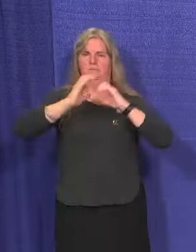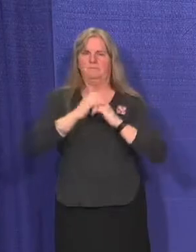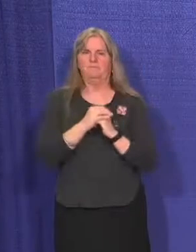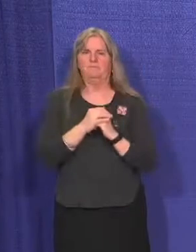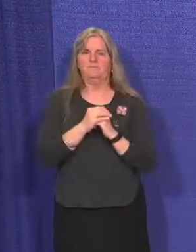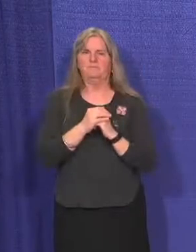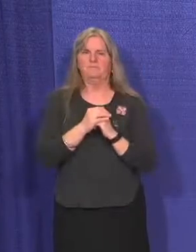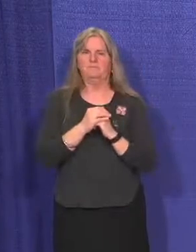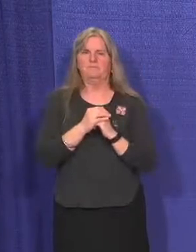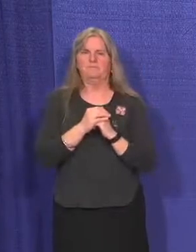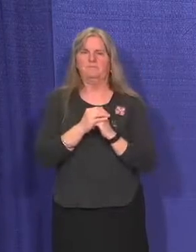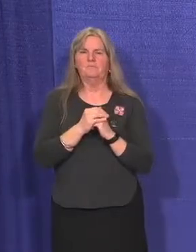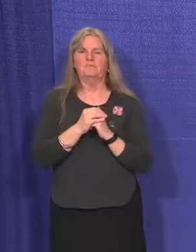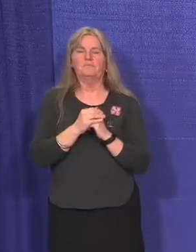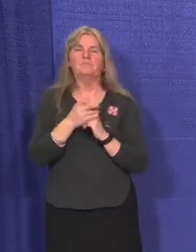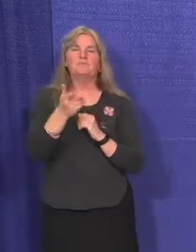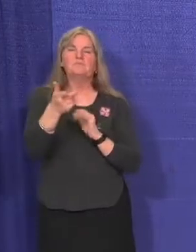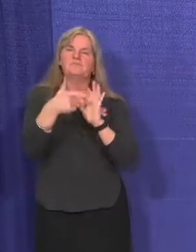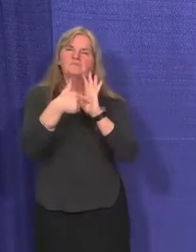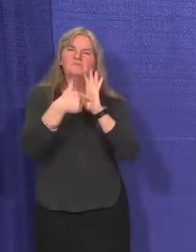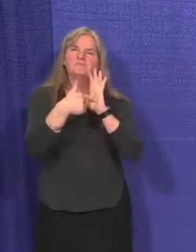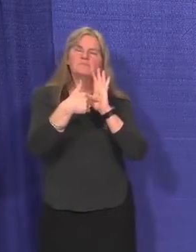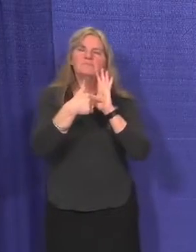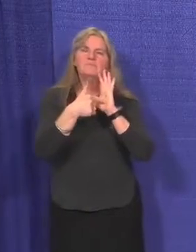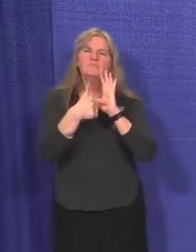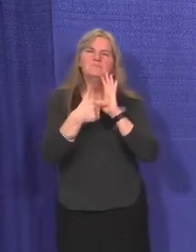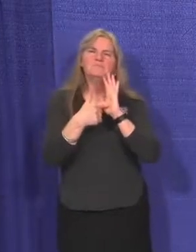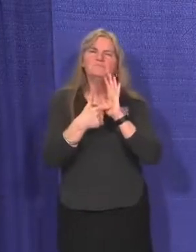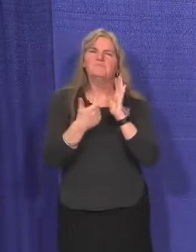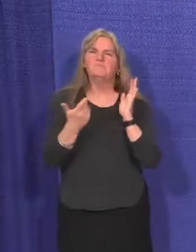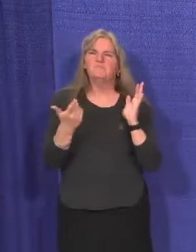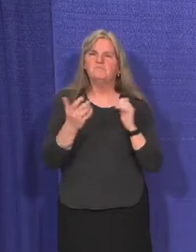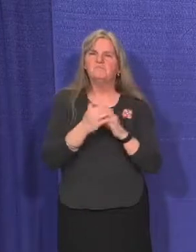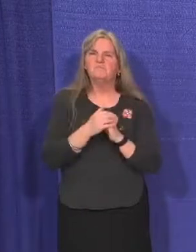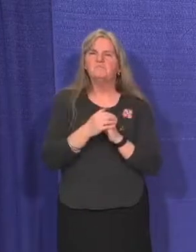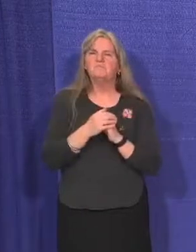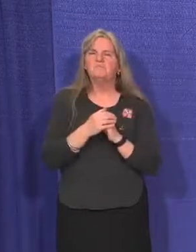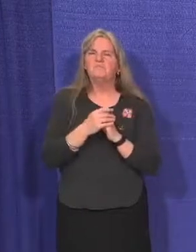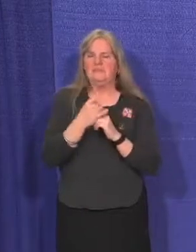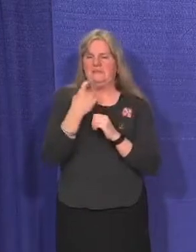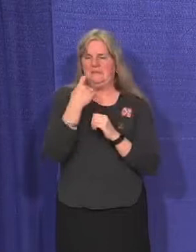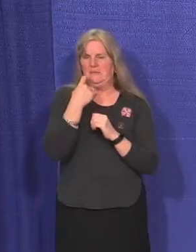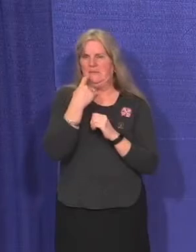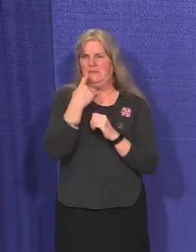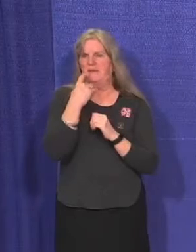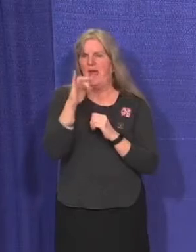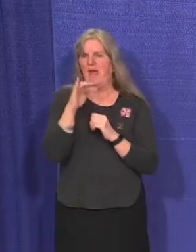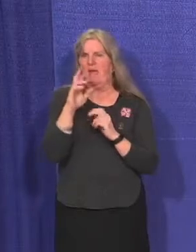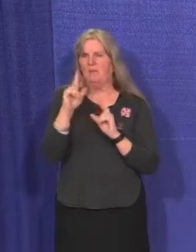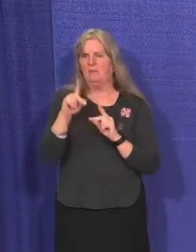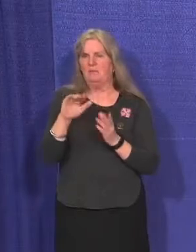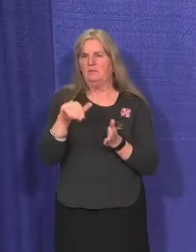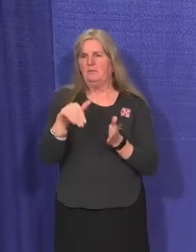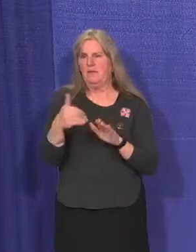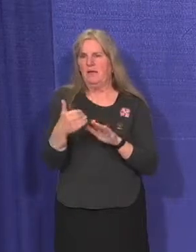know first so we need to do a lot of background before we come up with public information.